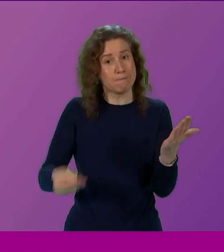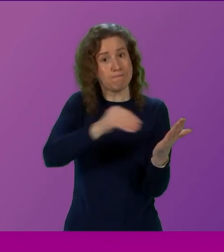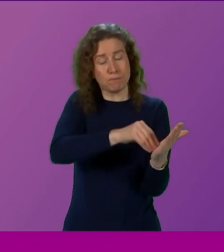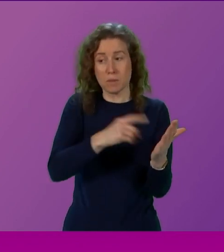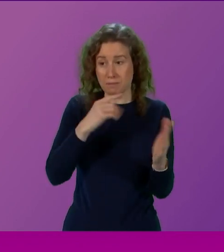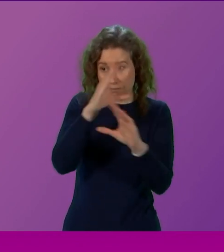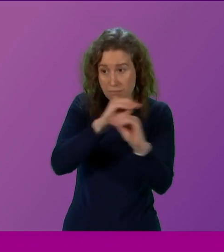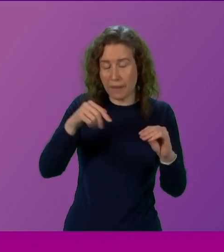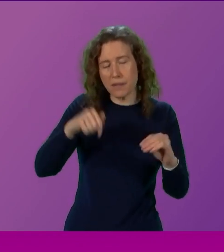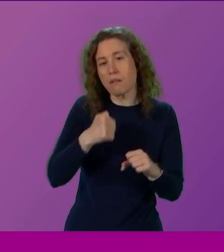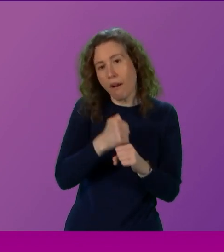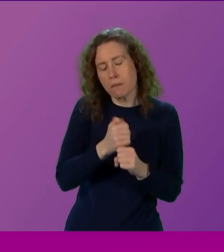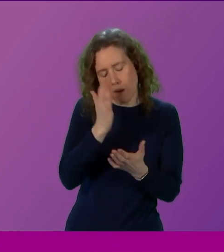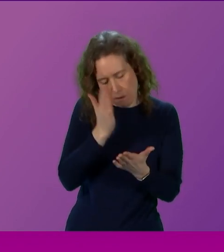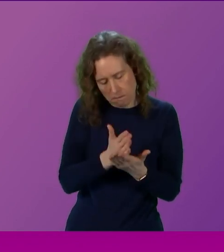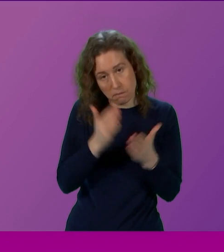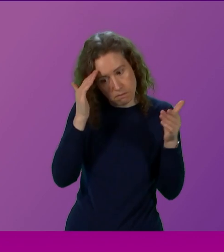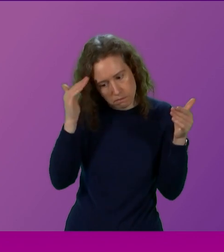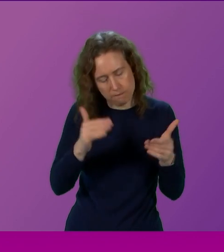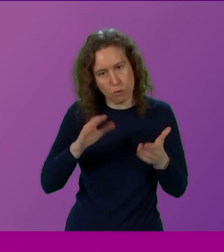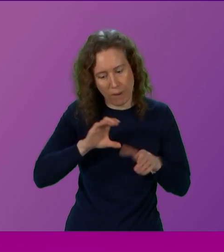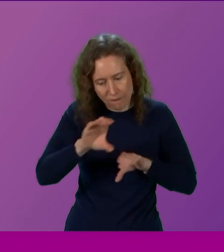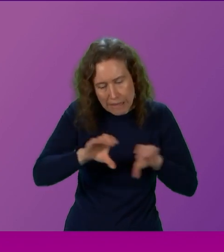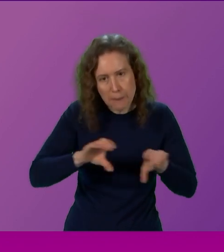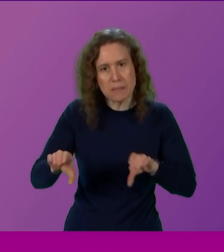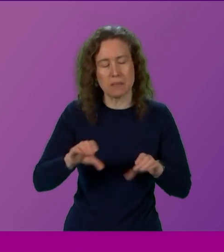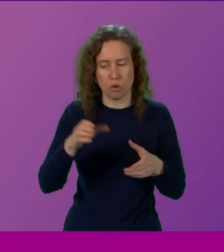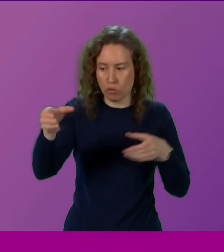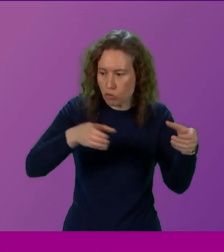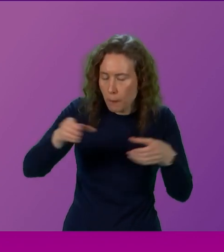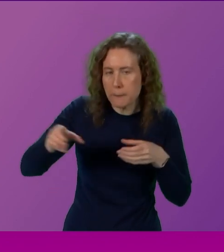Government will continue to focus on investment, recruitment and reform in our NHS to get those